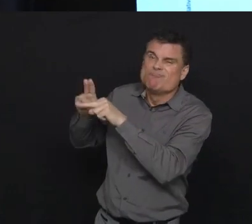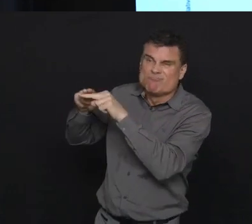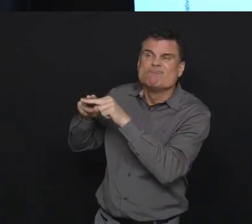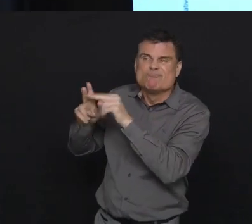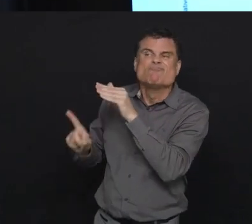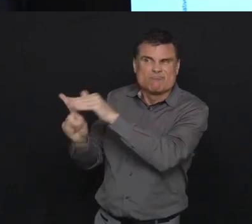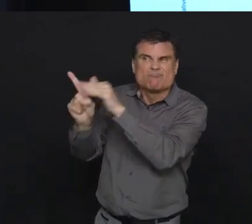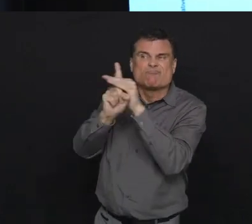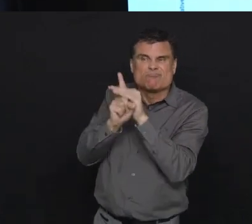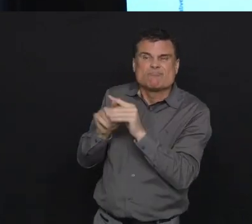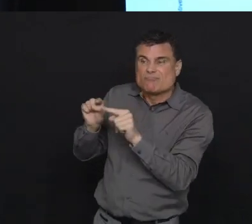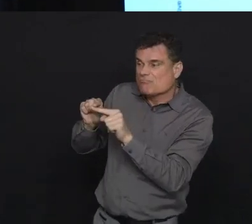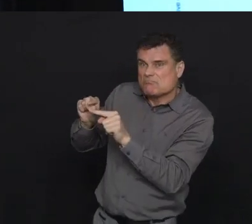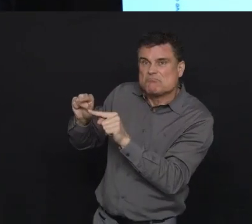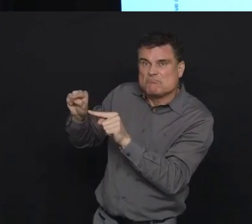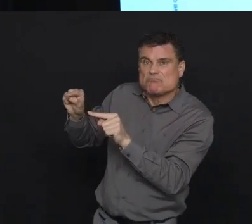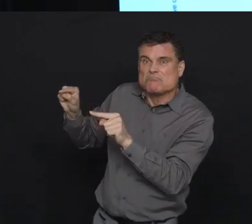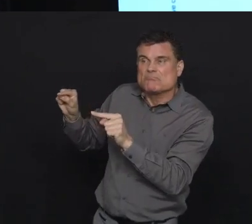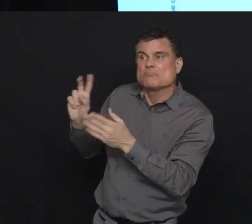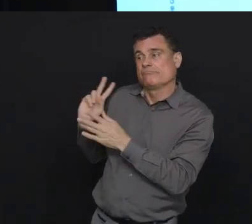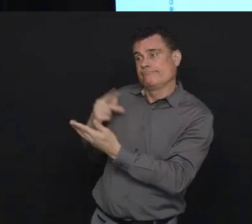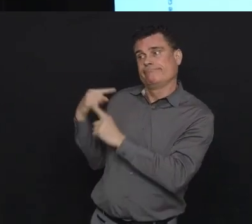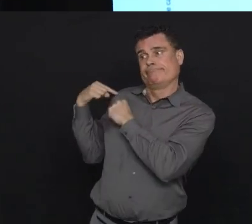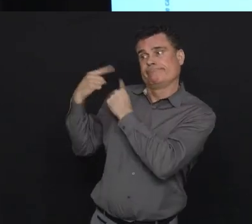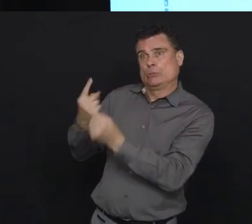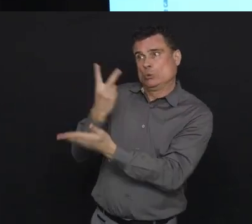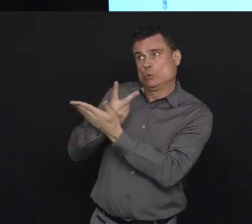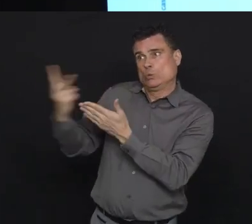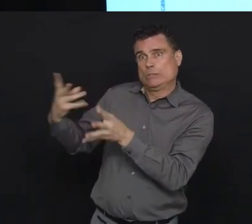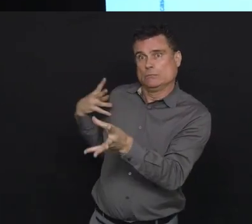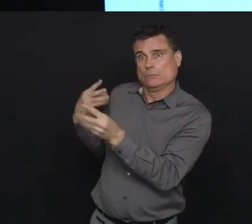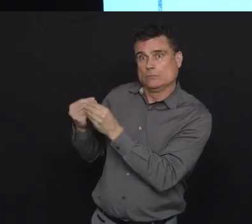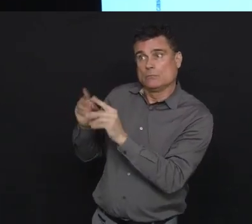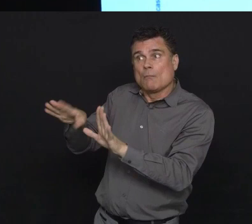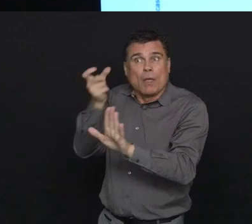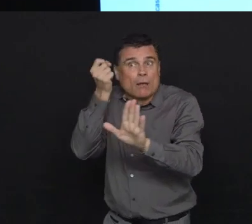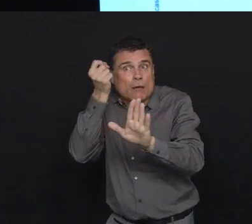the last couple of weeks. But maybe we are starting to see and bend a little bit